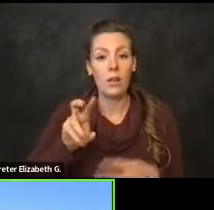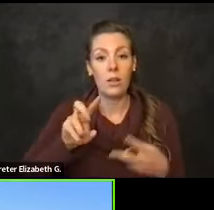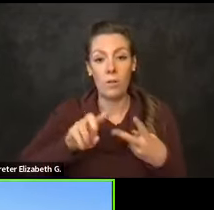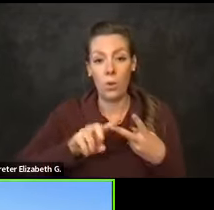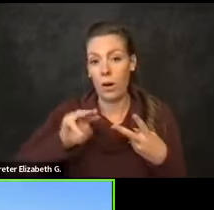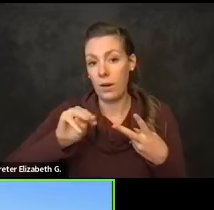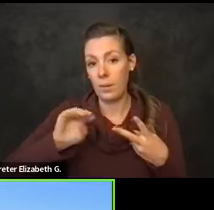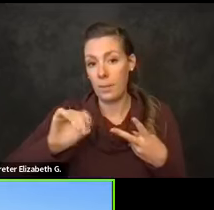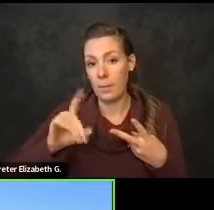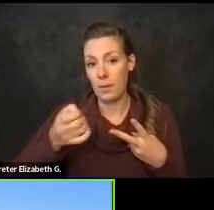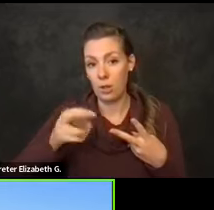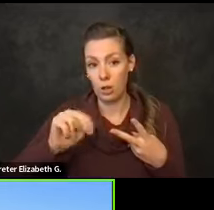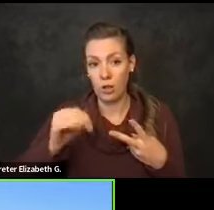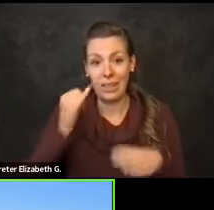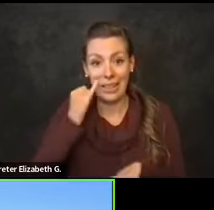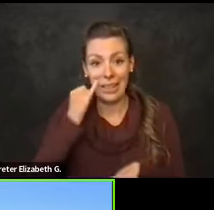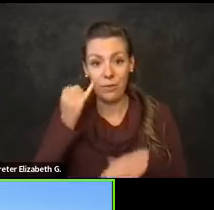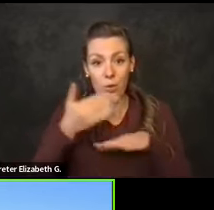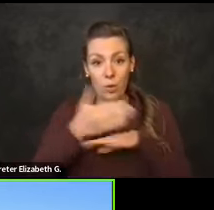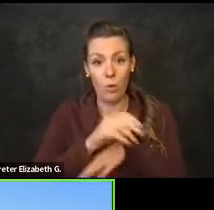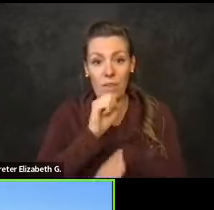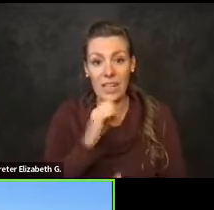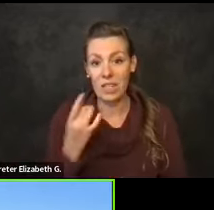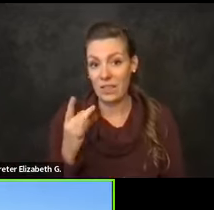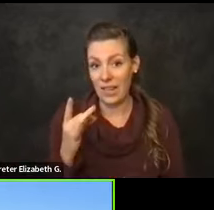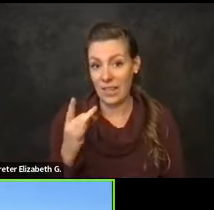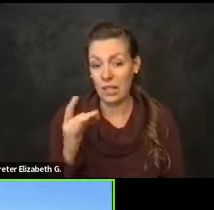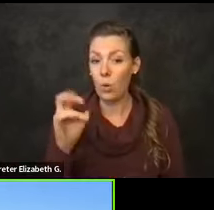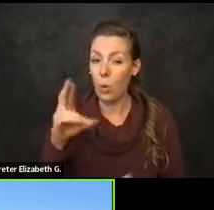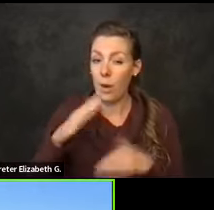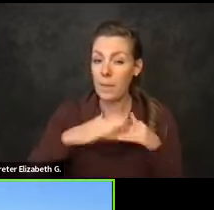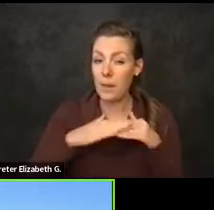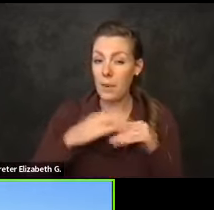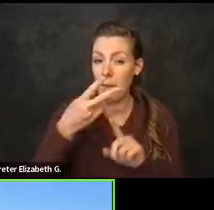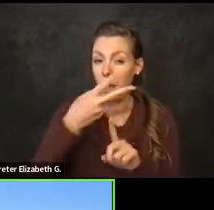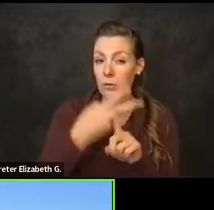are over the age of 18 or at least two months. For people who received their J and J